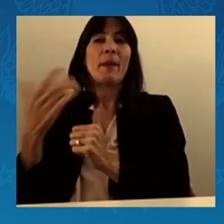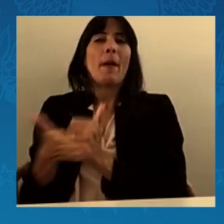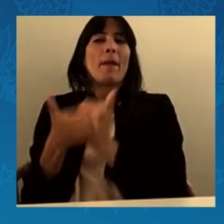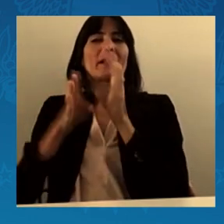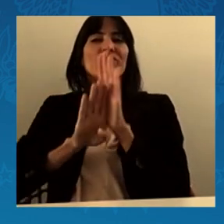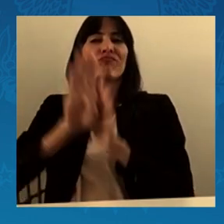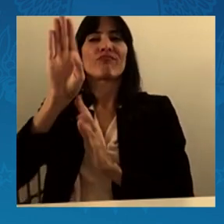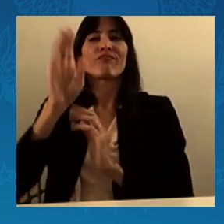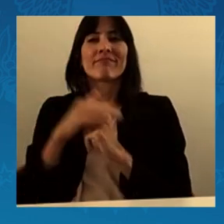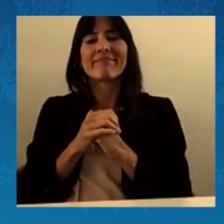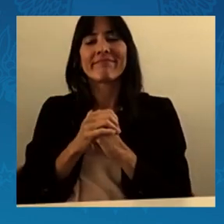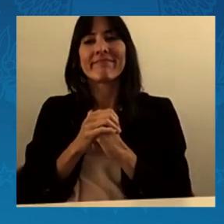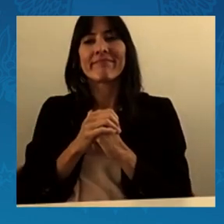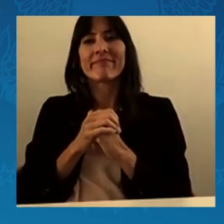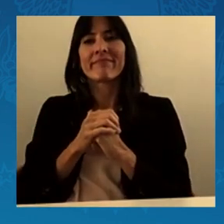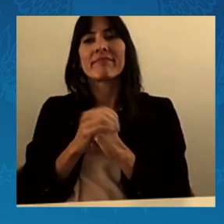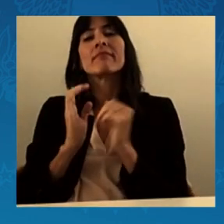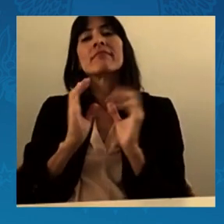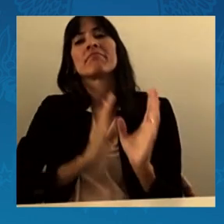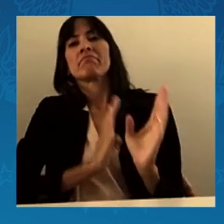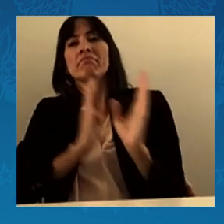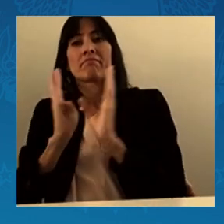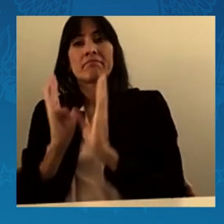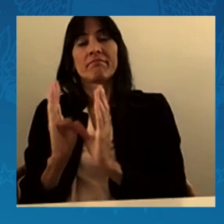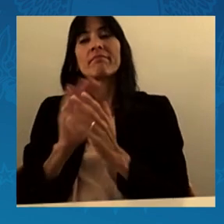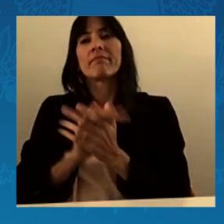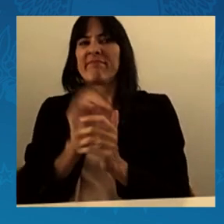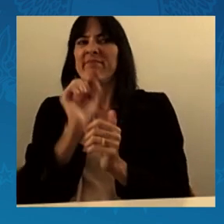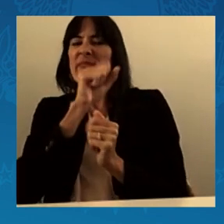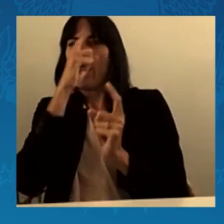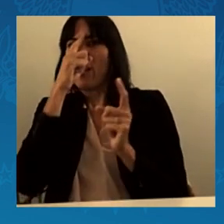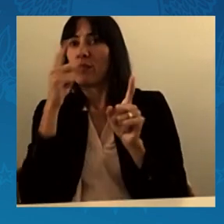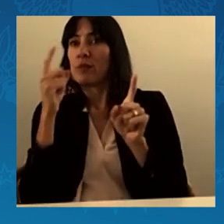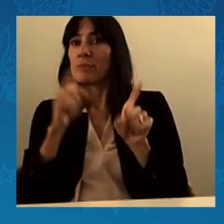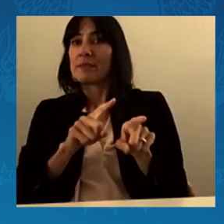that I just personally, for me, I went to a HBCU